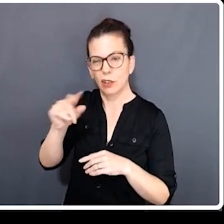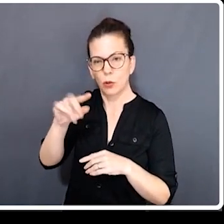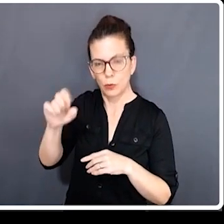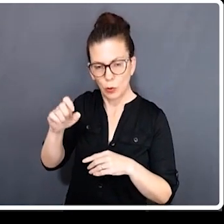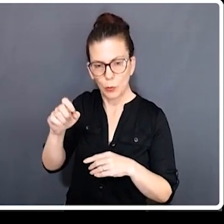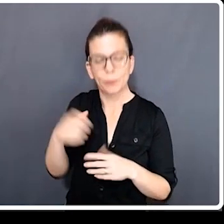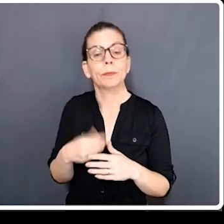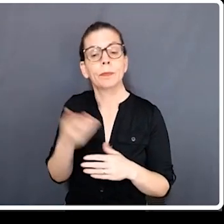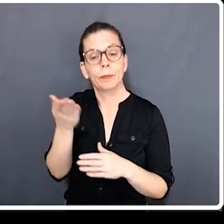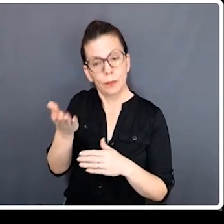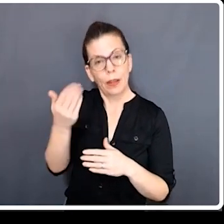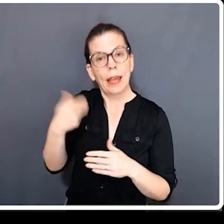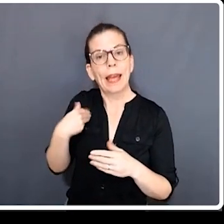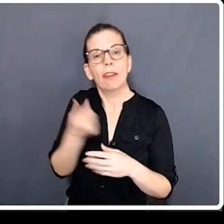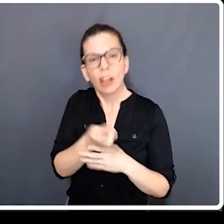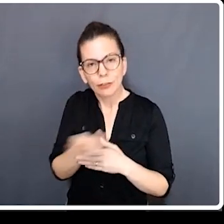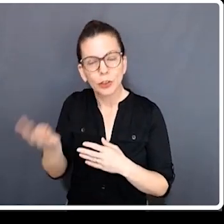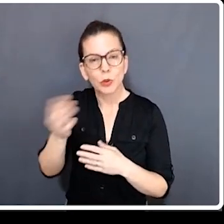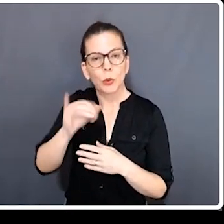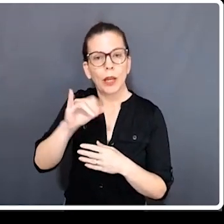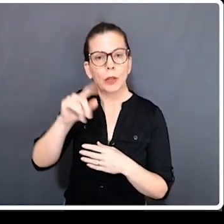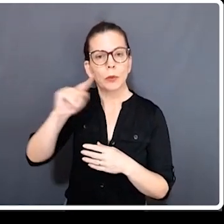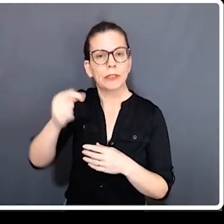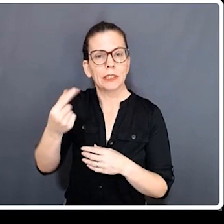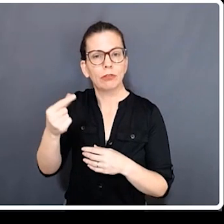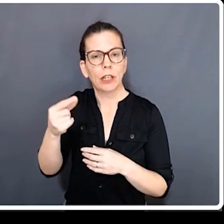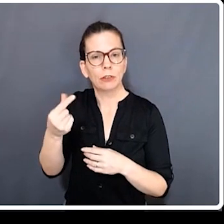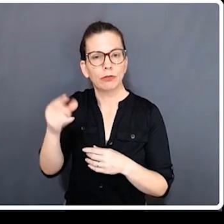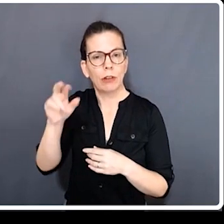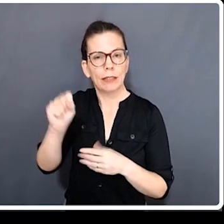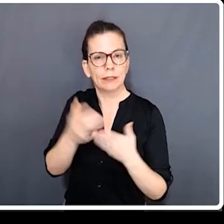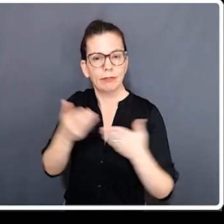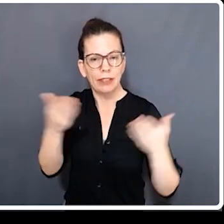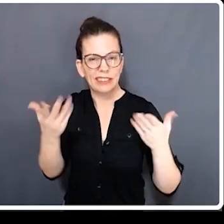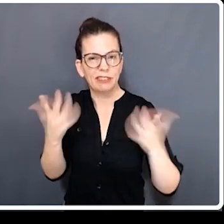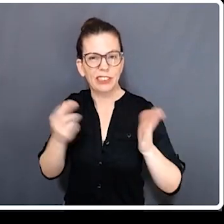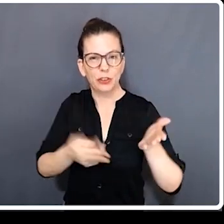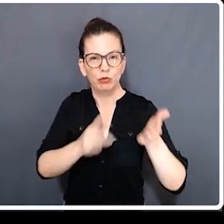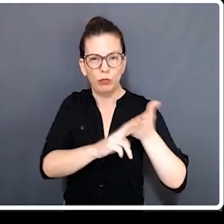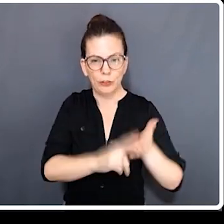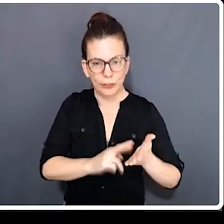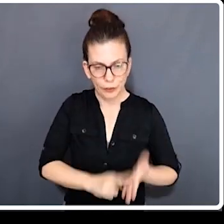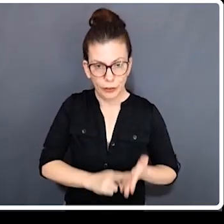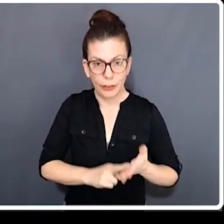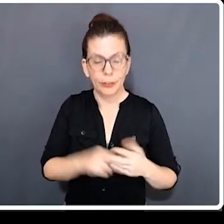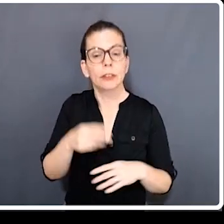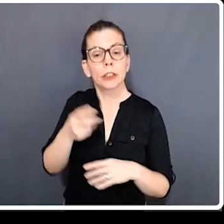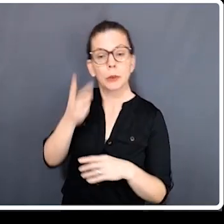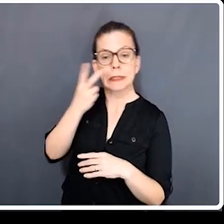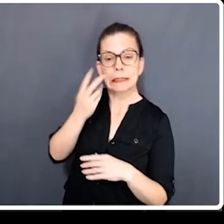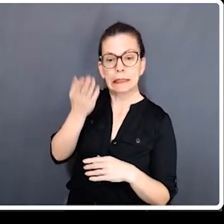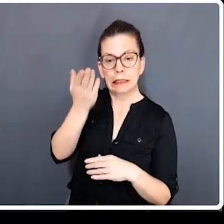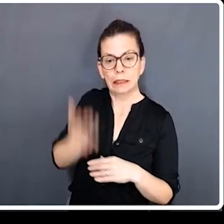where we have a few IoT Greengrass devices that have registered. So as you can see here,